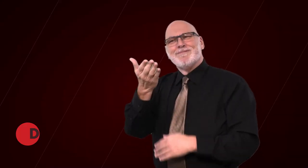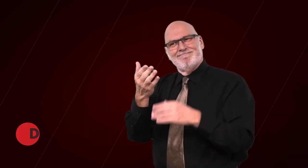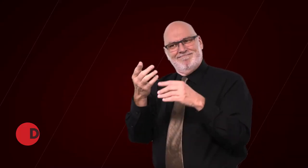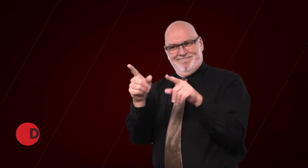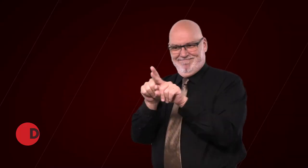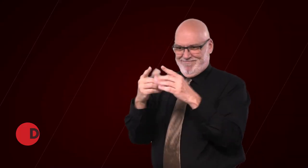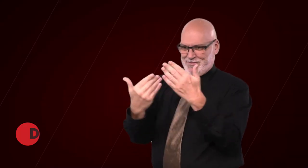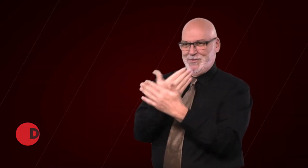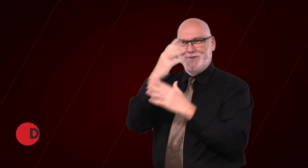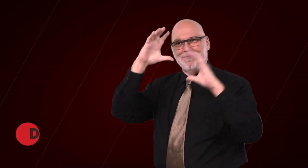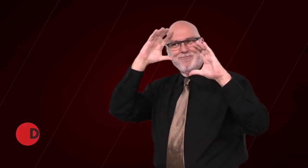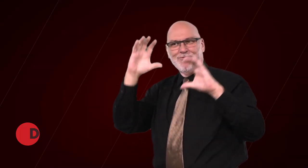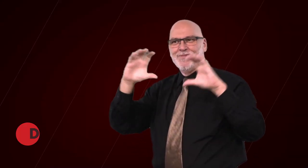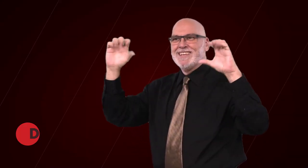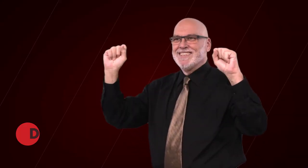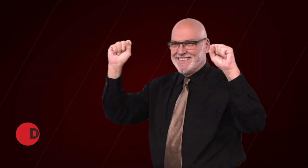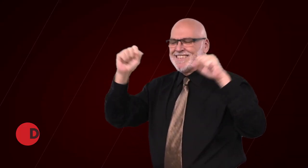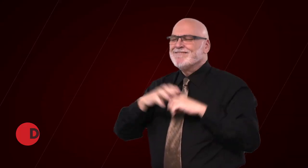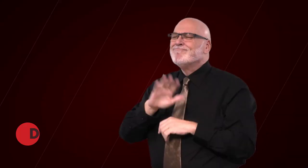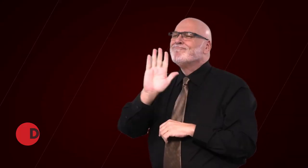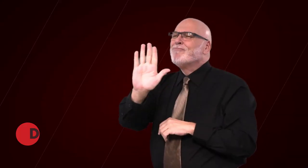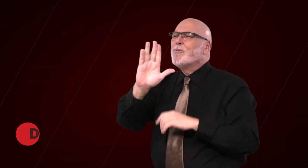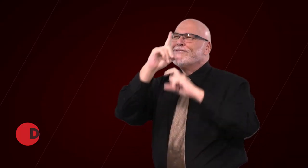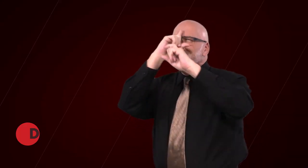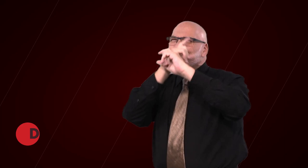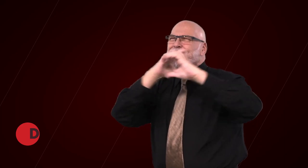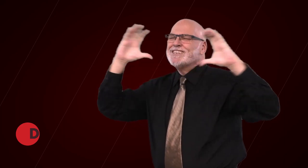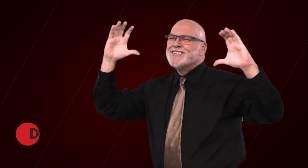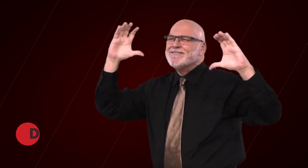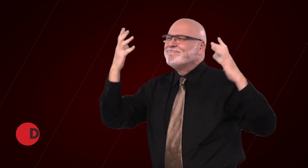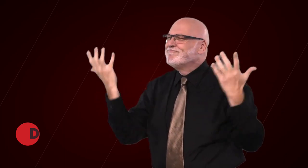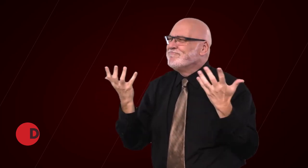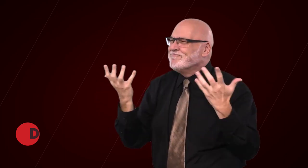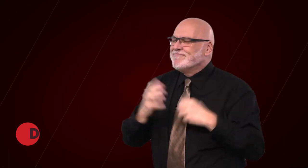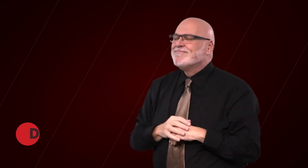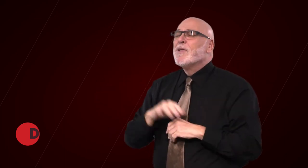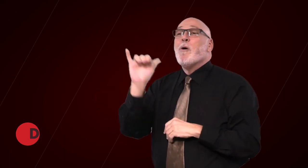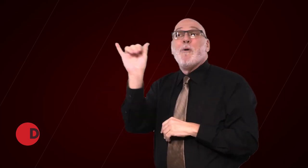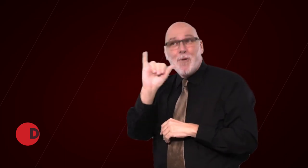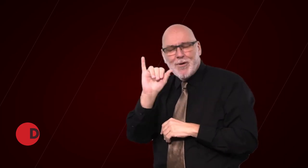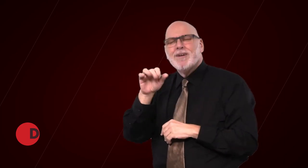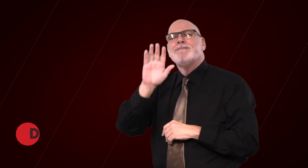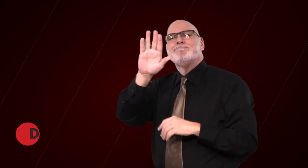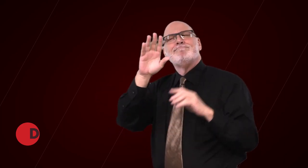[Anselmo]: As CAD's new president, what is your vision?